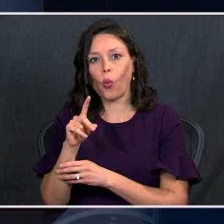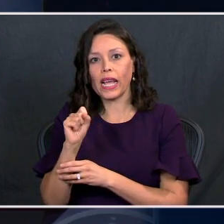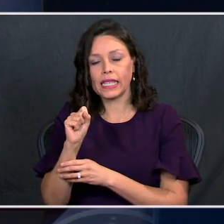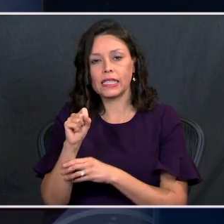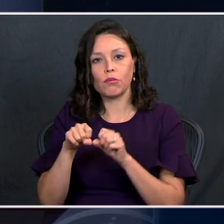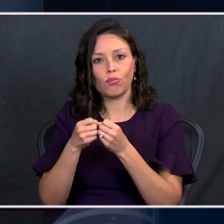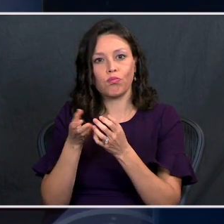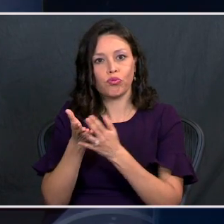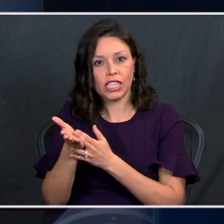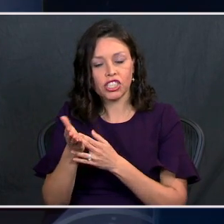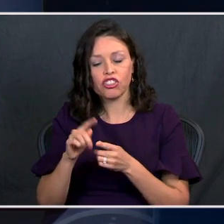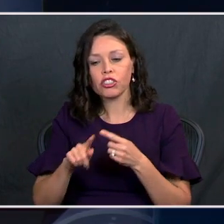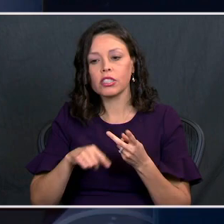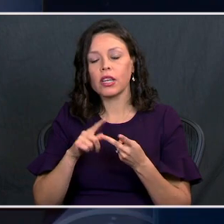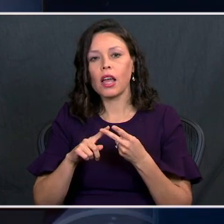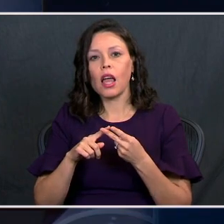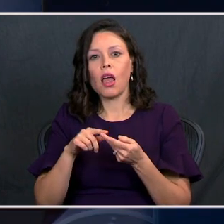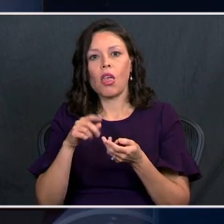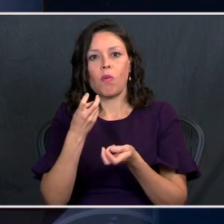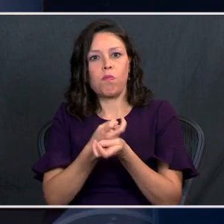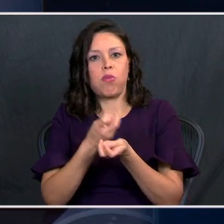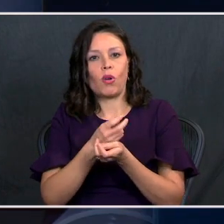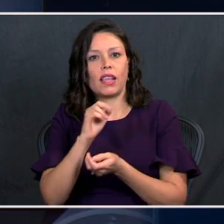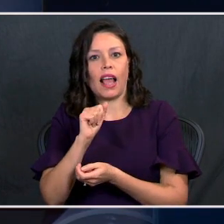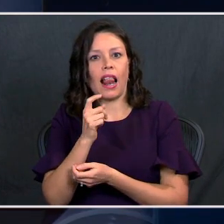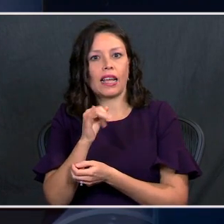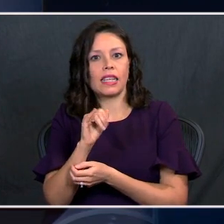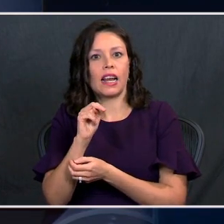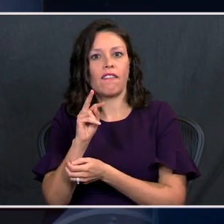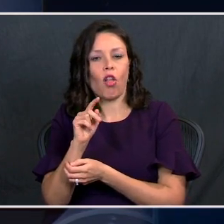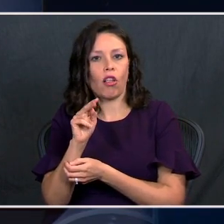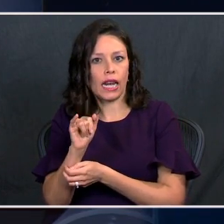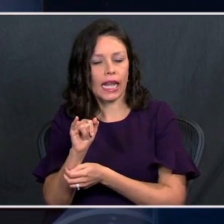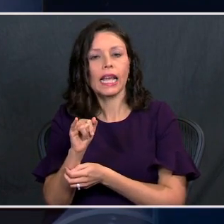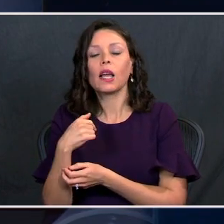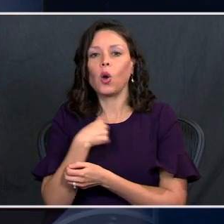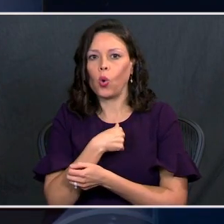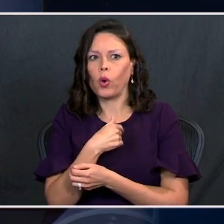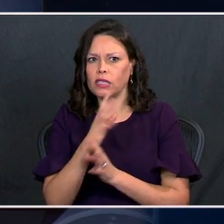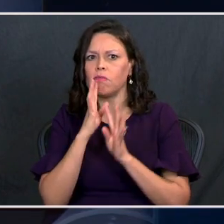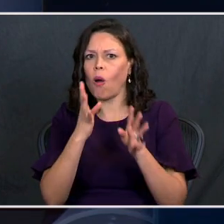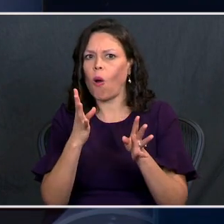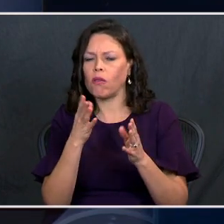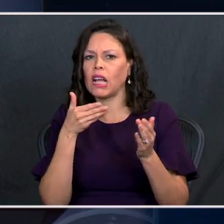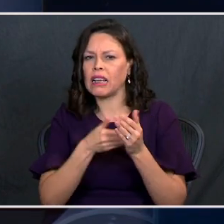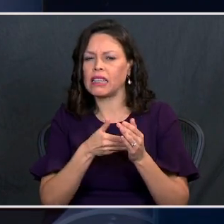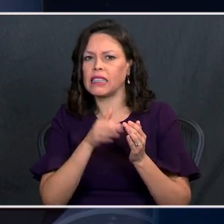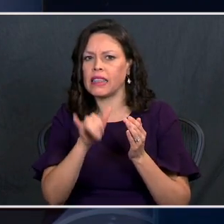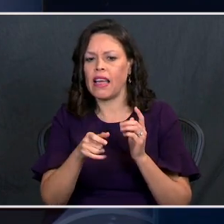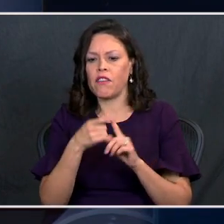including the poisoning of Alexei Navalny, which we have been quite outspoken about -- from our National Security Advisor